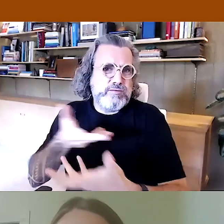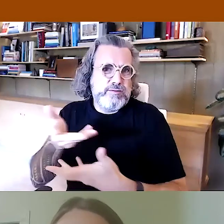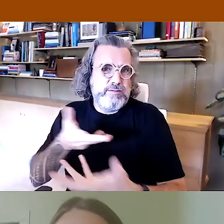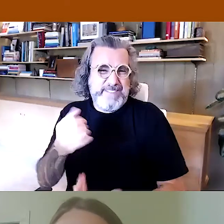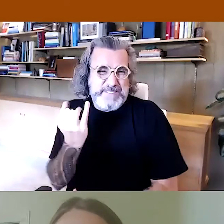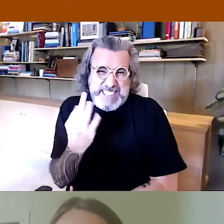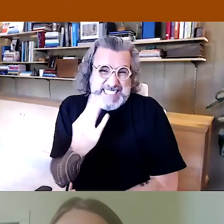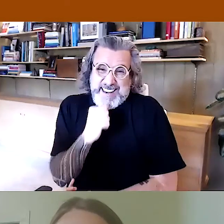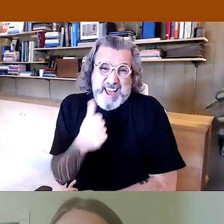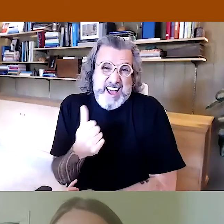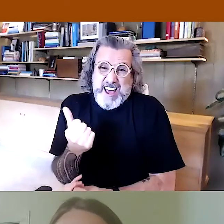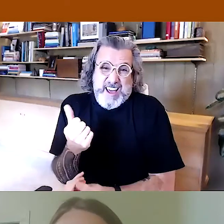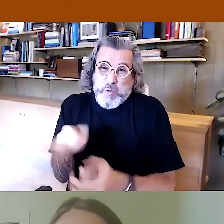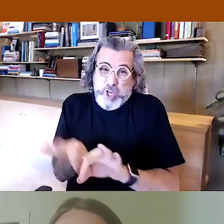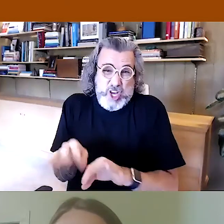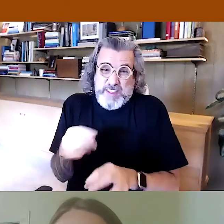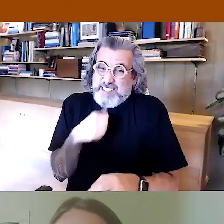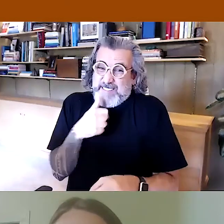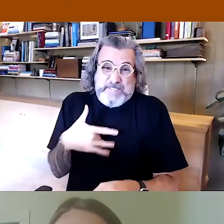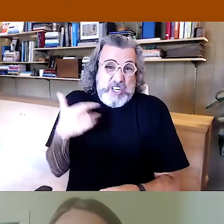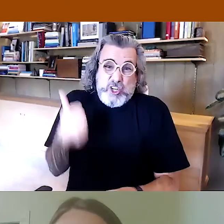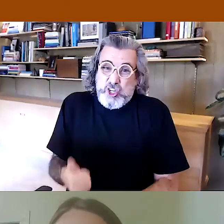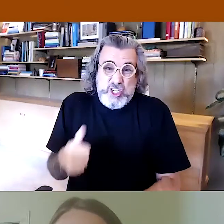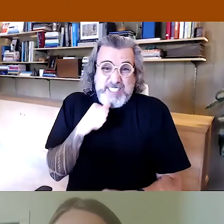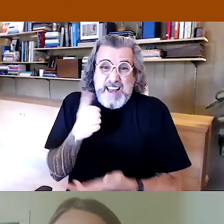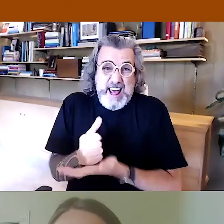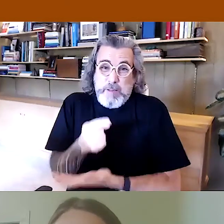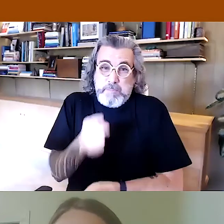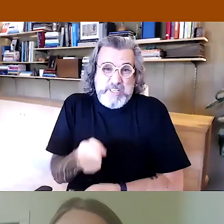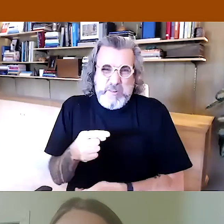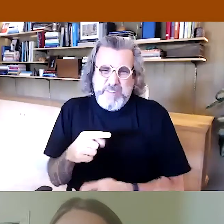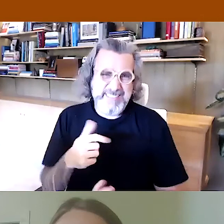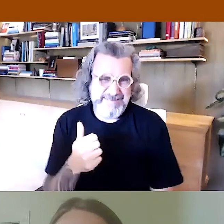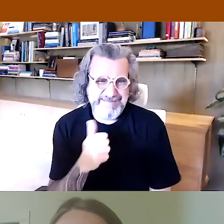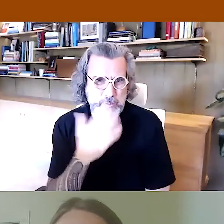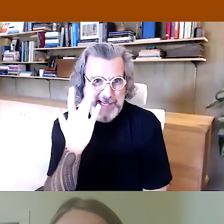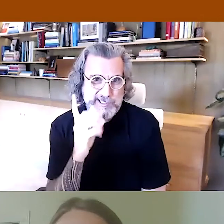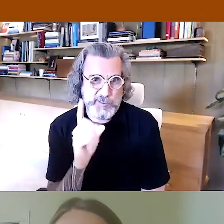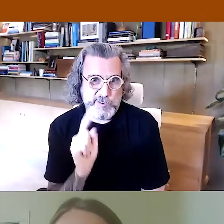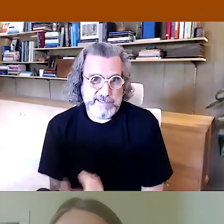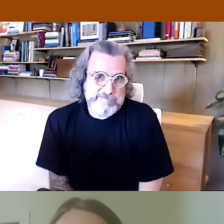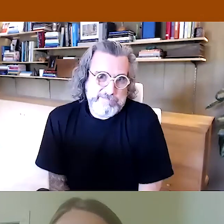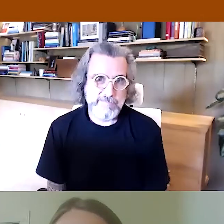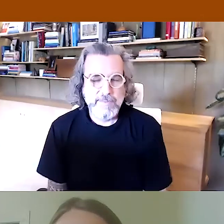for the institutions to invest in you and for you to invest in them. But if it doesn't feel like